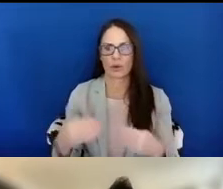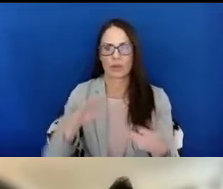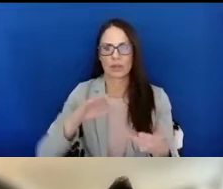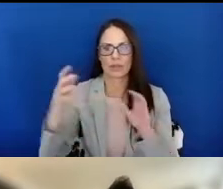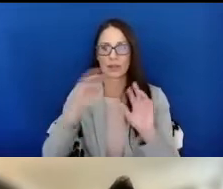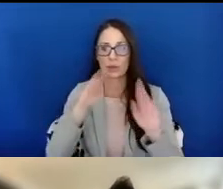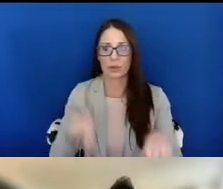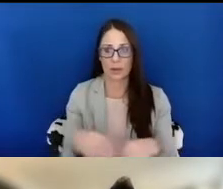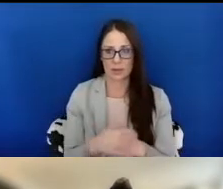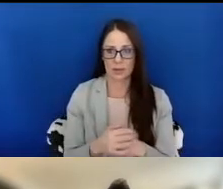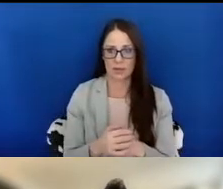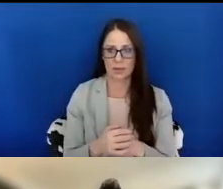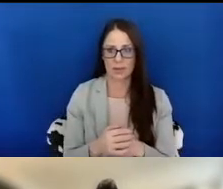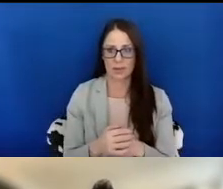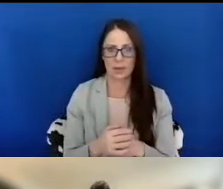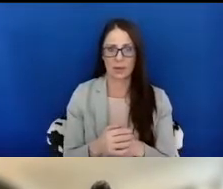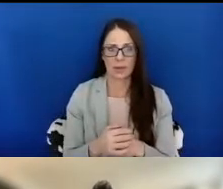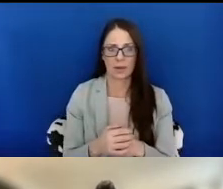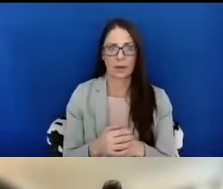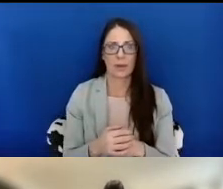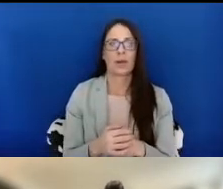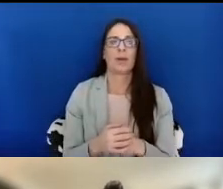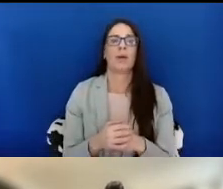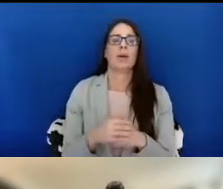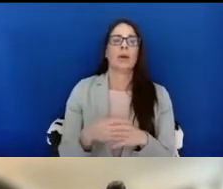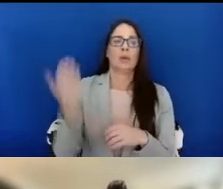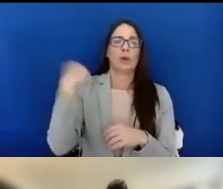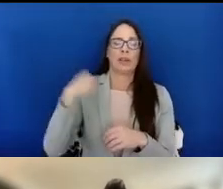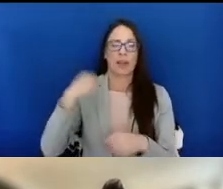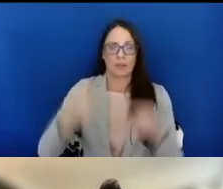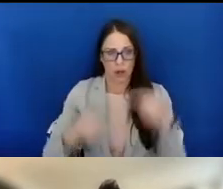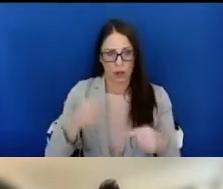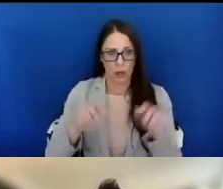15:29:51 Drawing on a med previously I have argued that able ism structures of world that